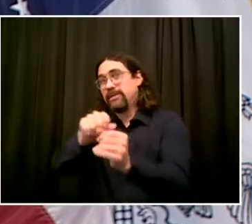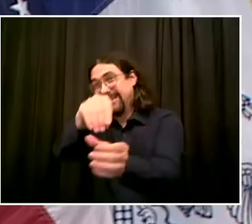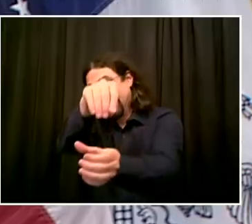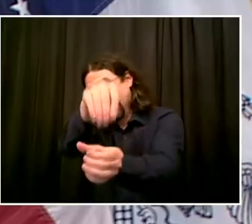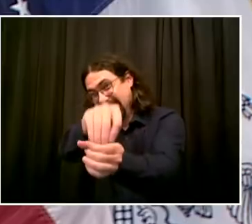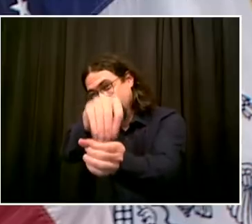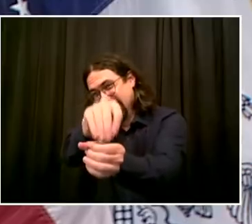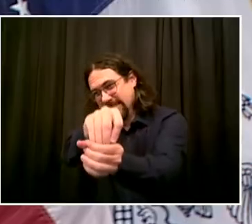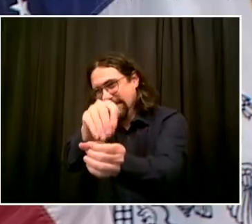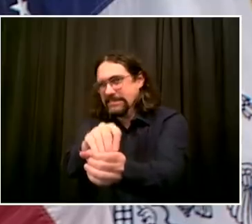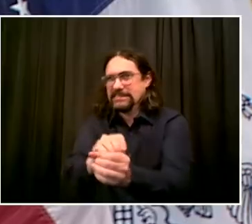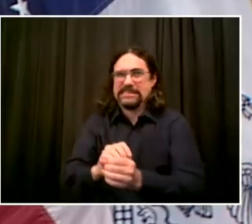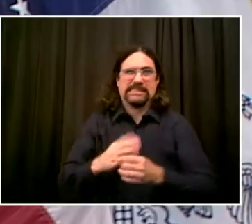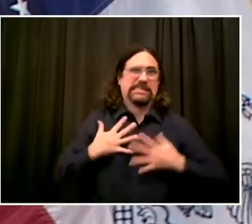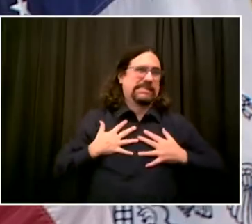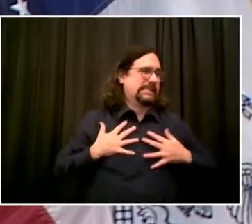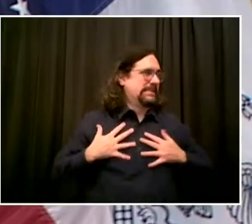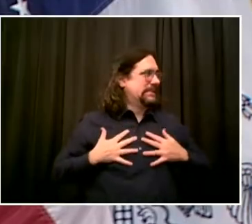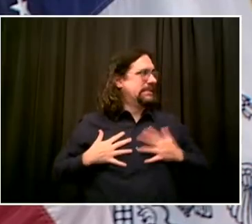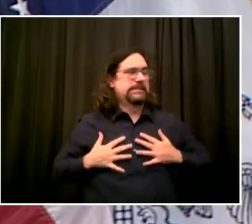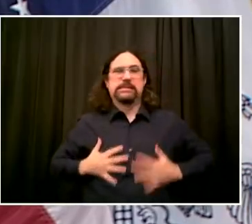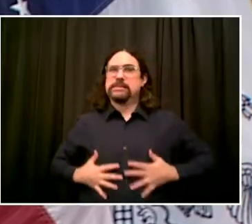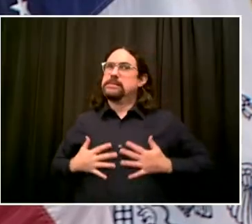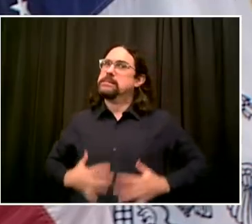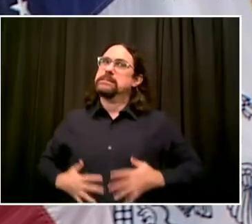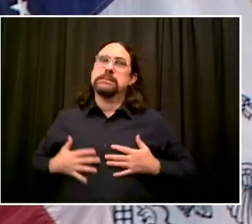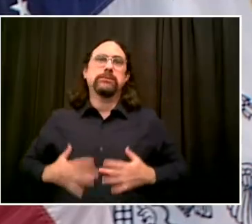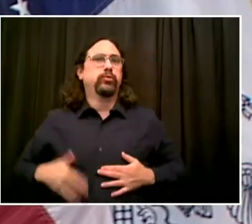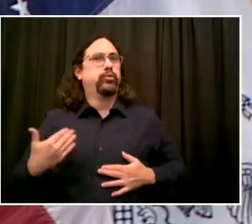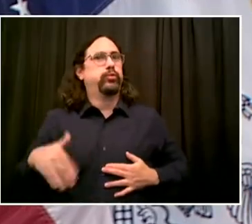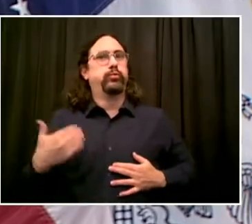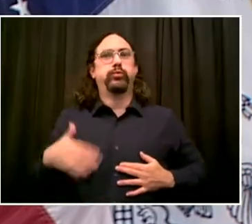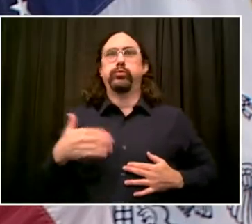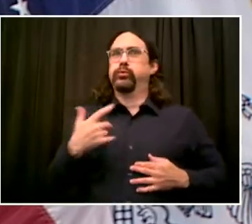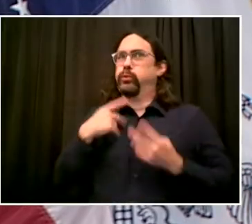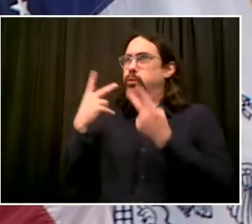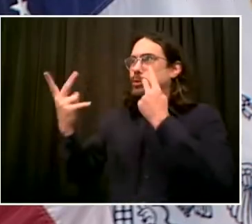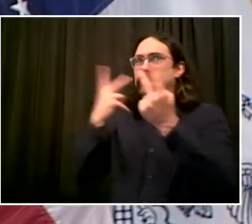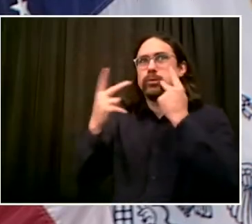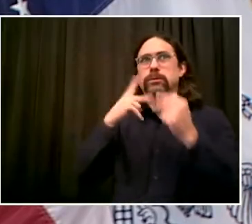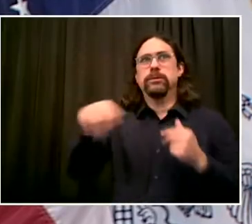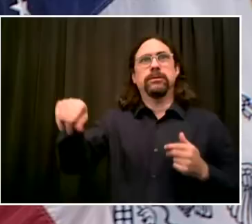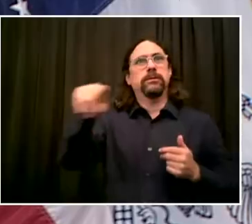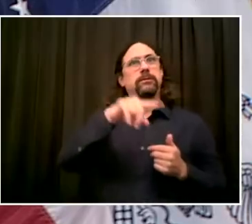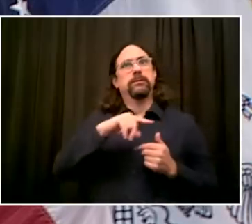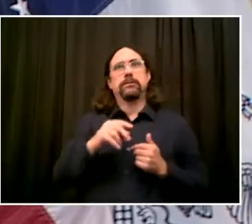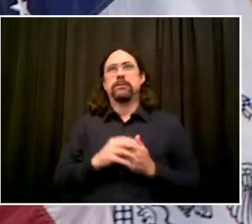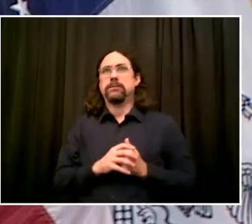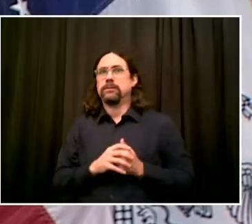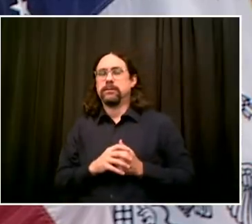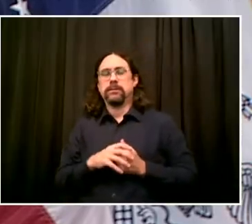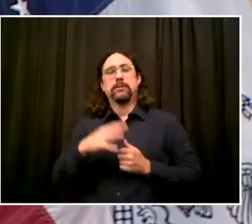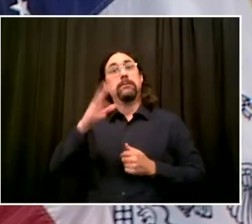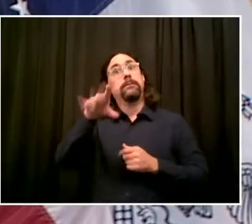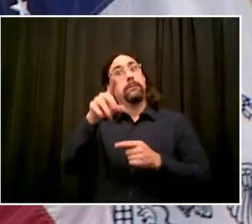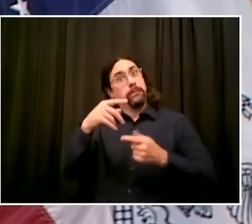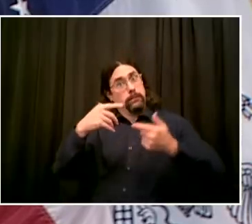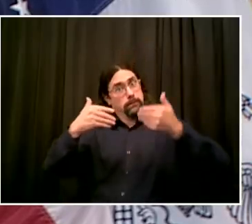TREMENDOUS CAUTION AND VERY STRICT RULES. THEREI S OGING TBEO OMRE INDOOR, IT NEEDS TO BE WHEN WE